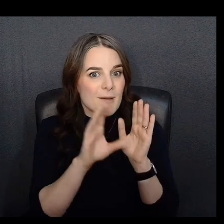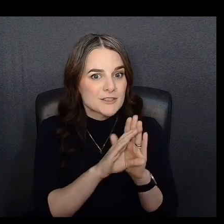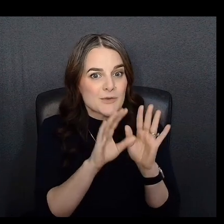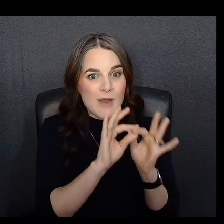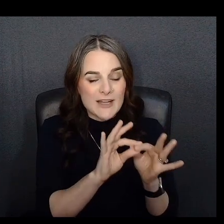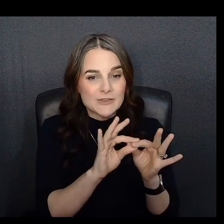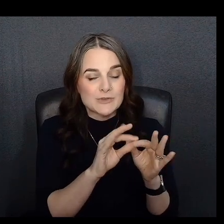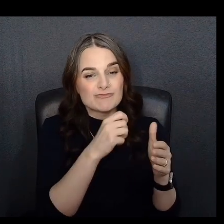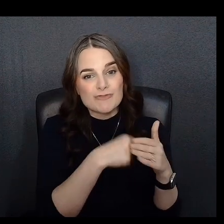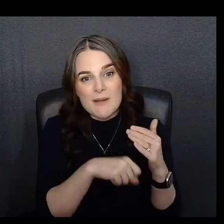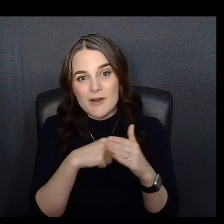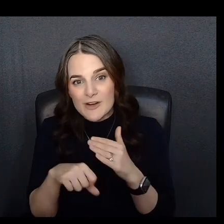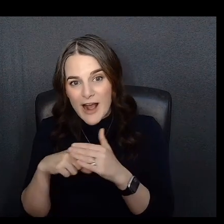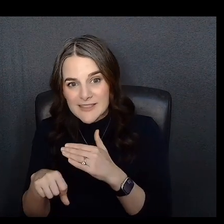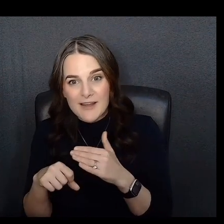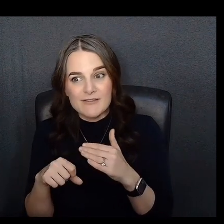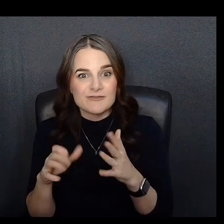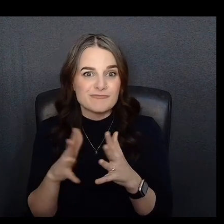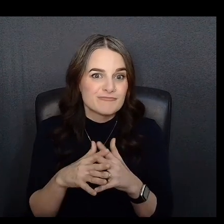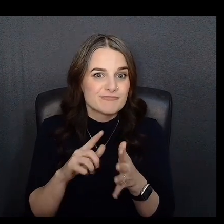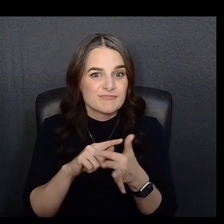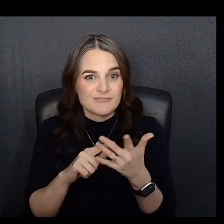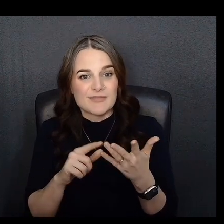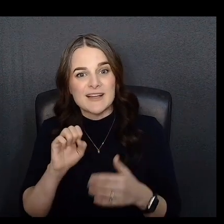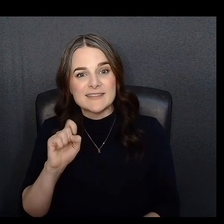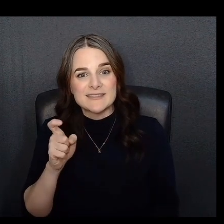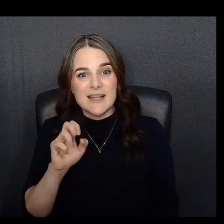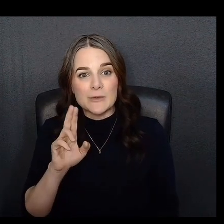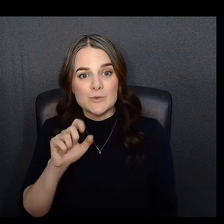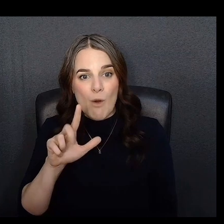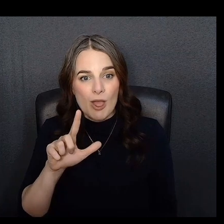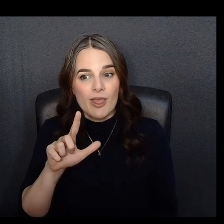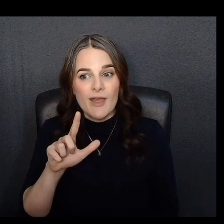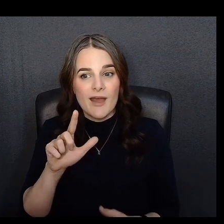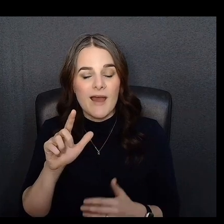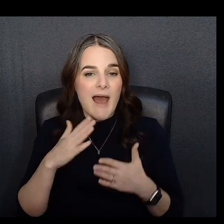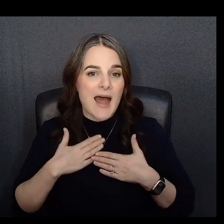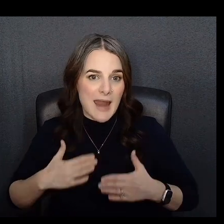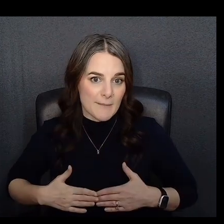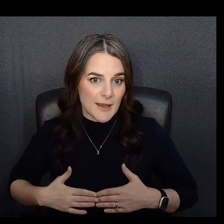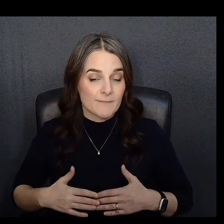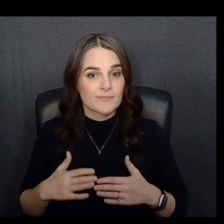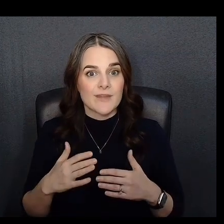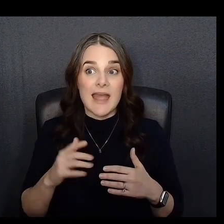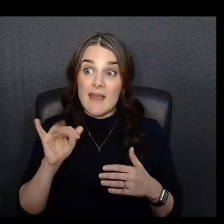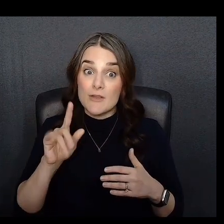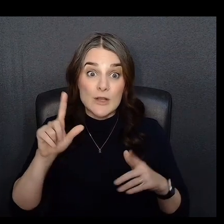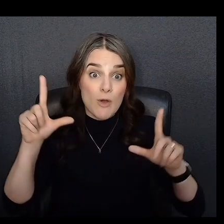So just again, if you need to minimize that screen, the pictures are coming up. So here is how we have some representation